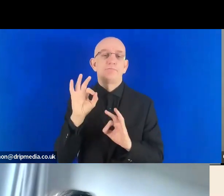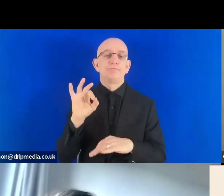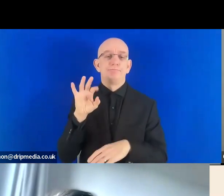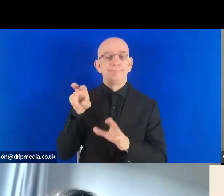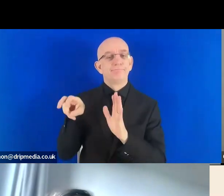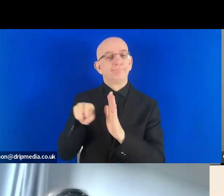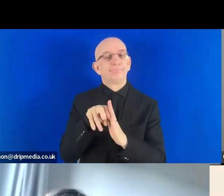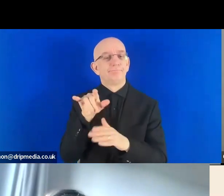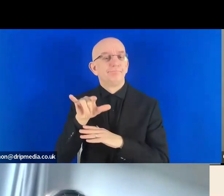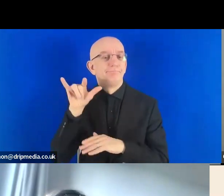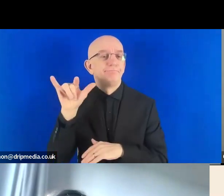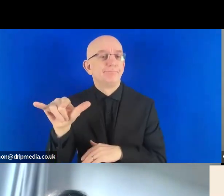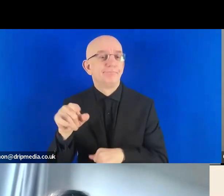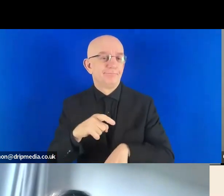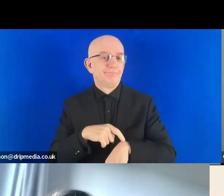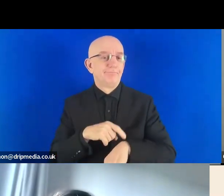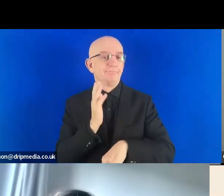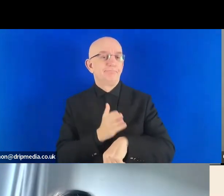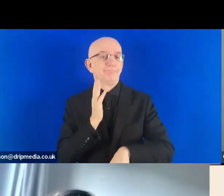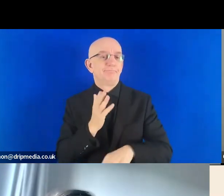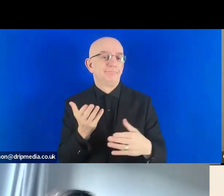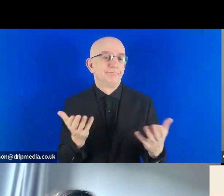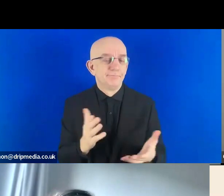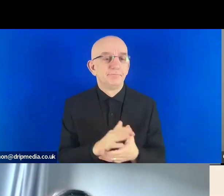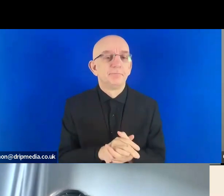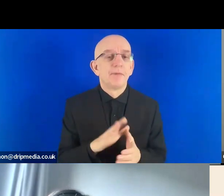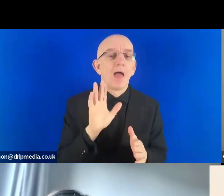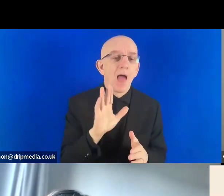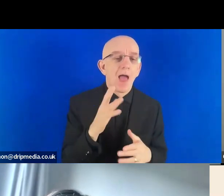you know, flying is is, is quite difficult to manage these days.